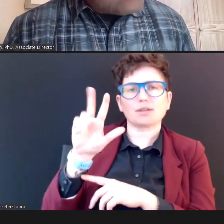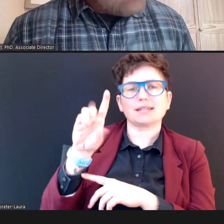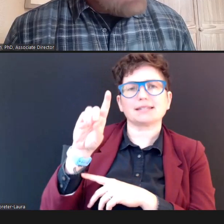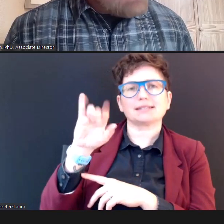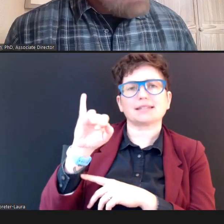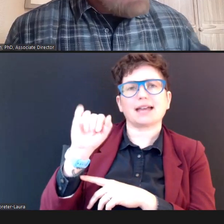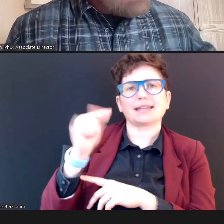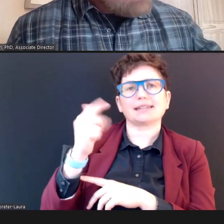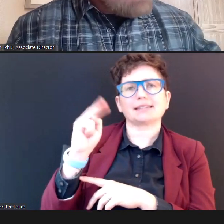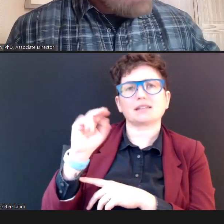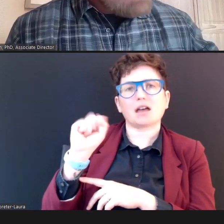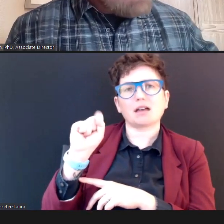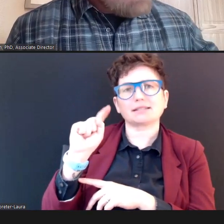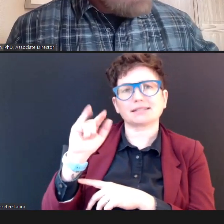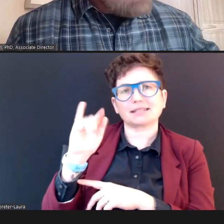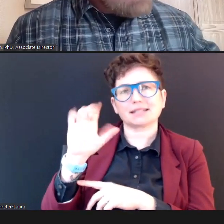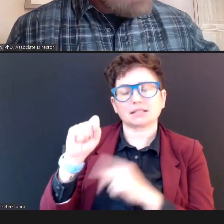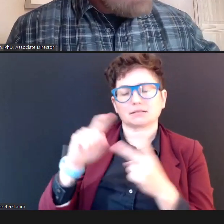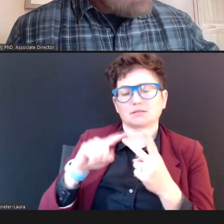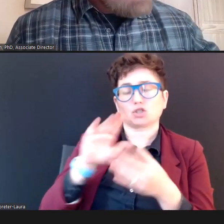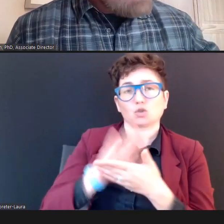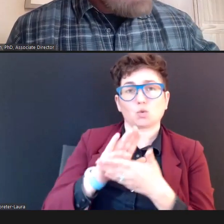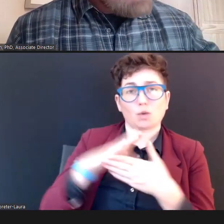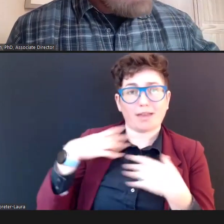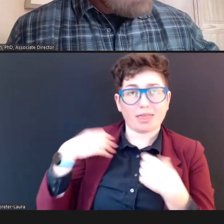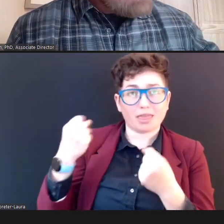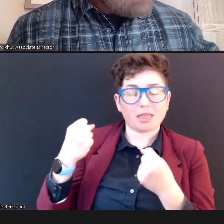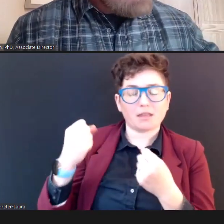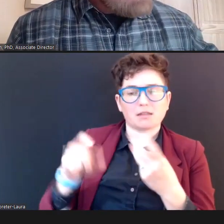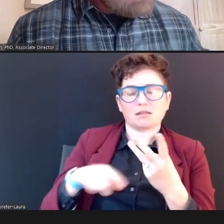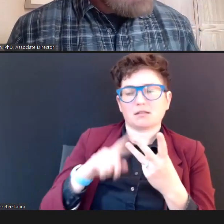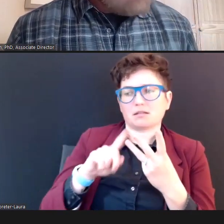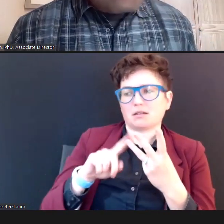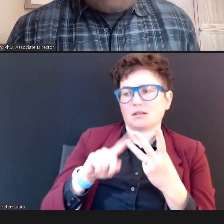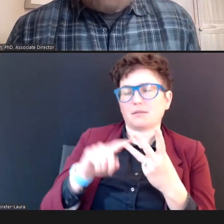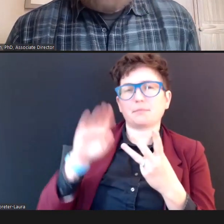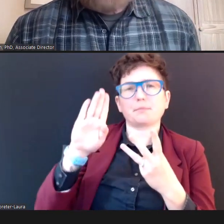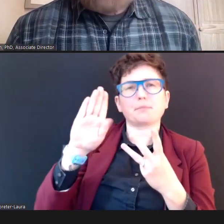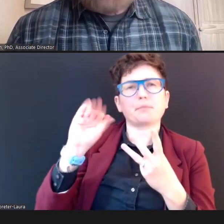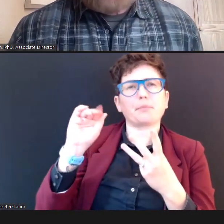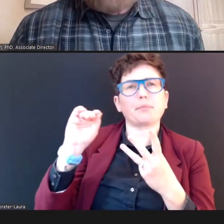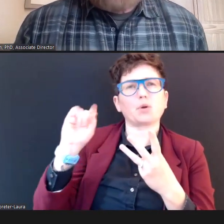you could look at school health um you